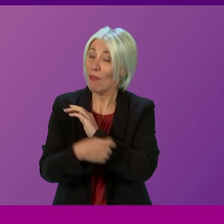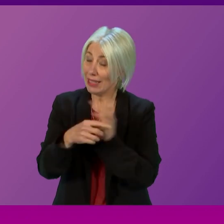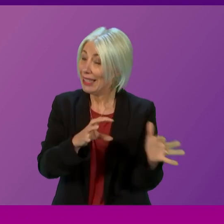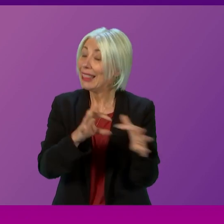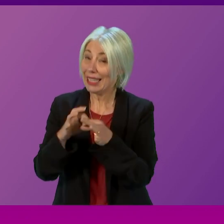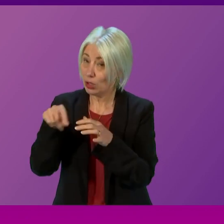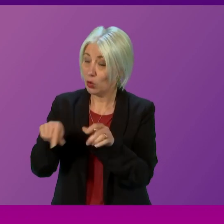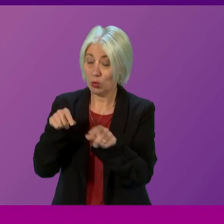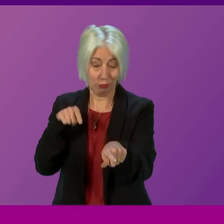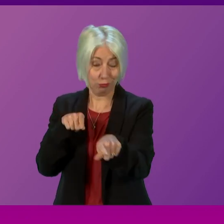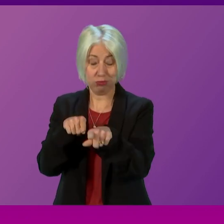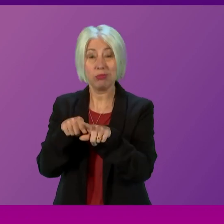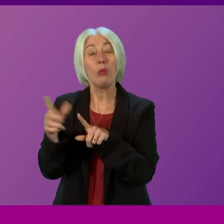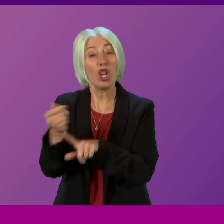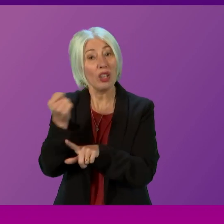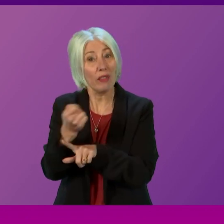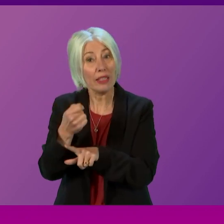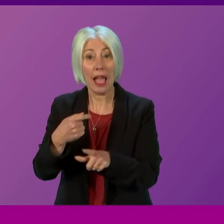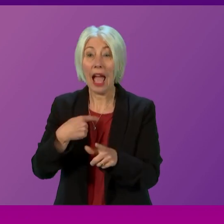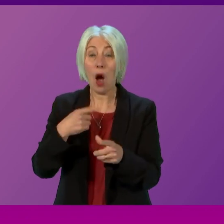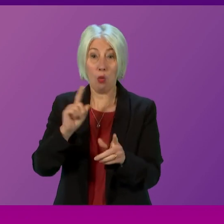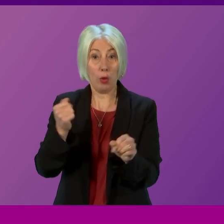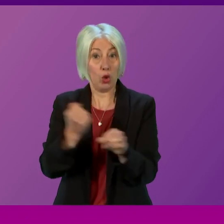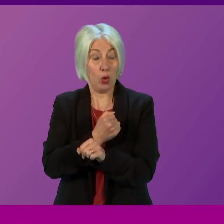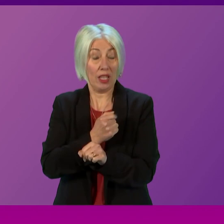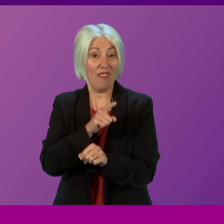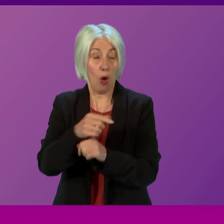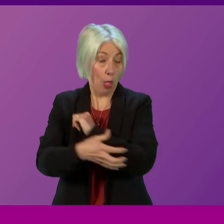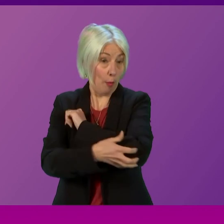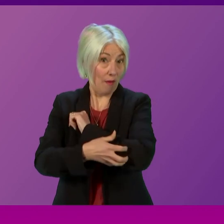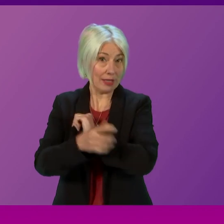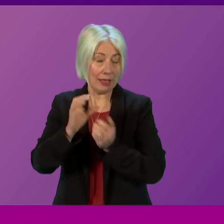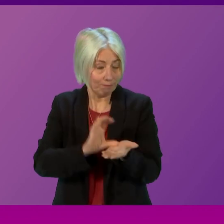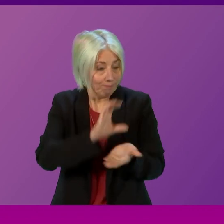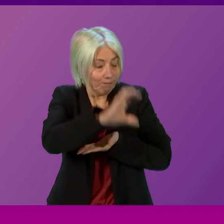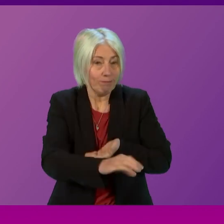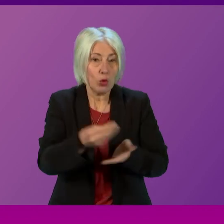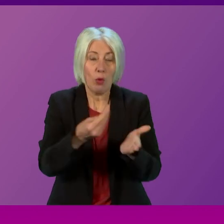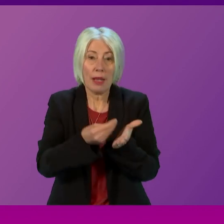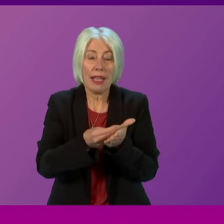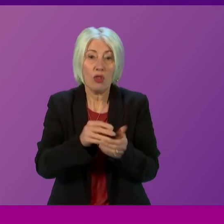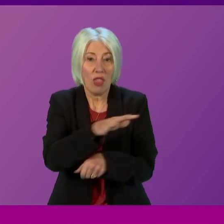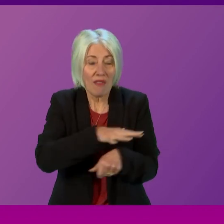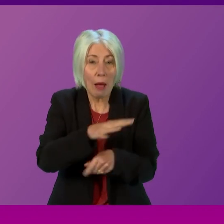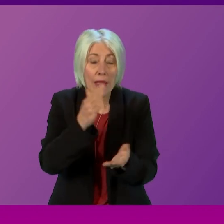measures of our commitment to tackling that is that we are putting money into the pockets of the poorest families in the country, which we are doing at the